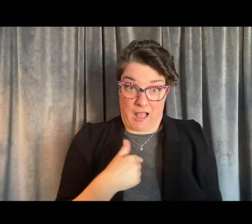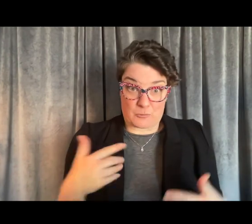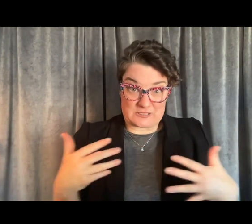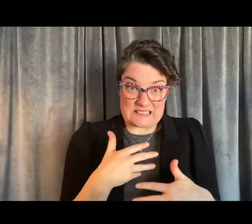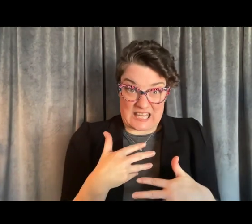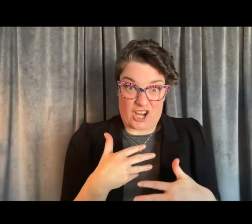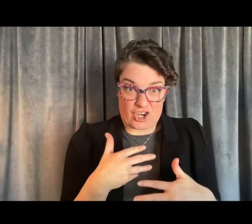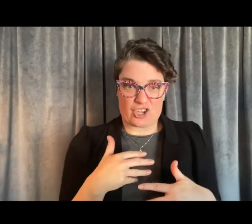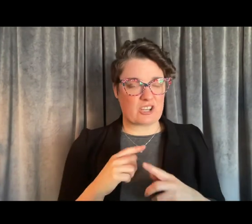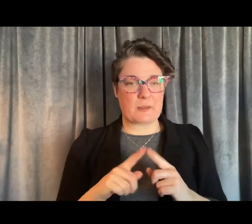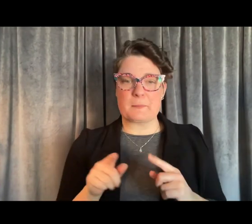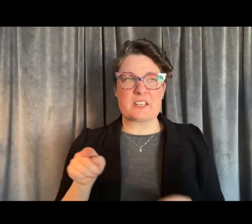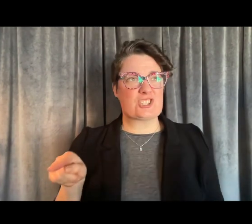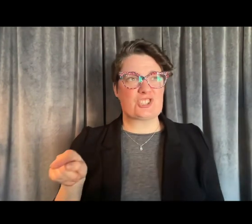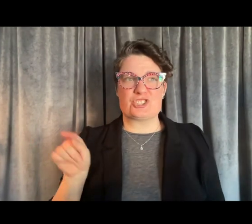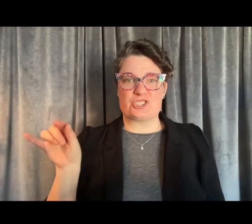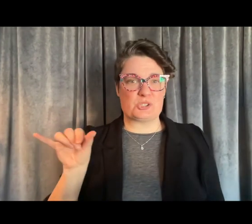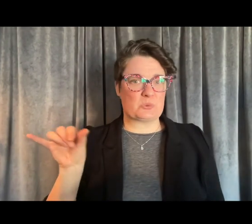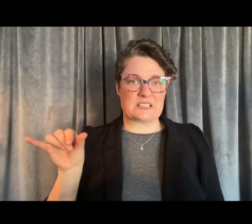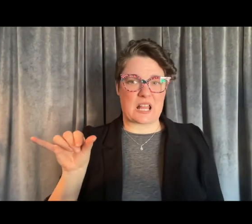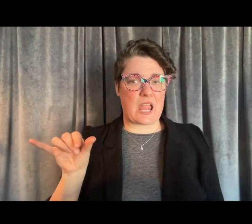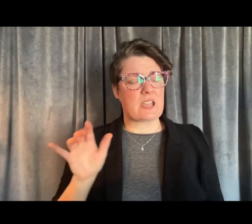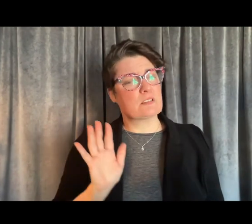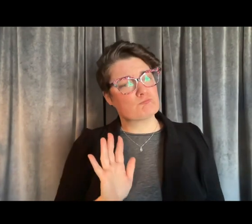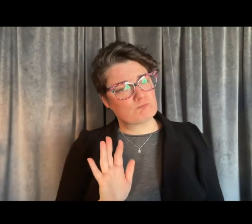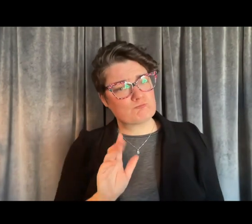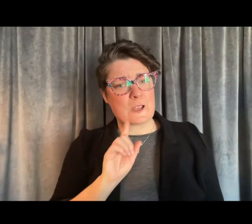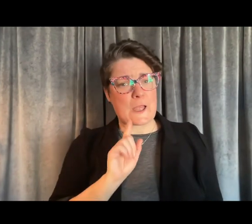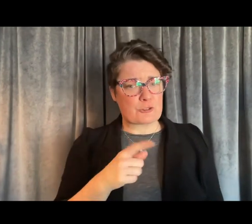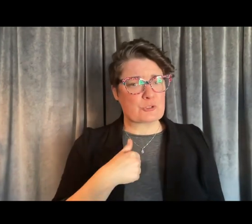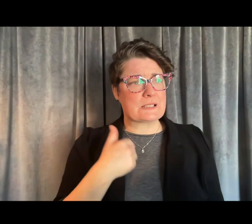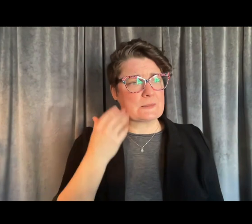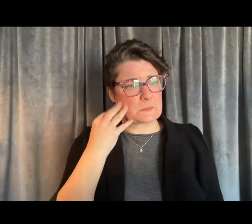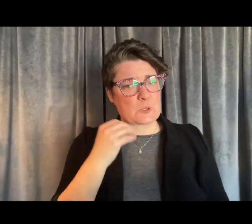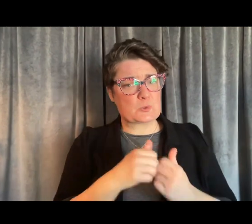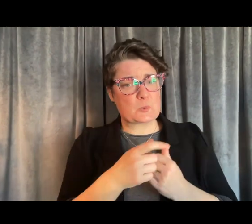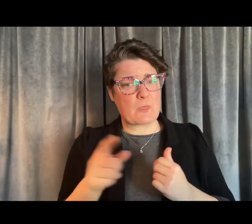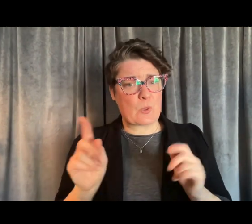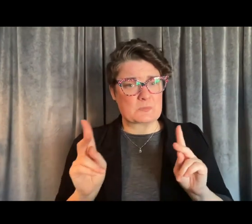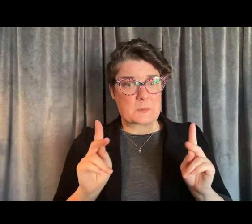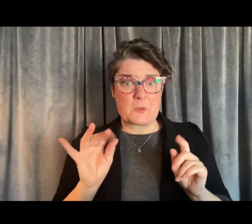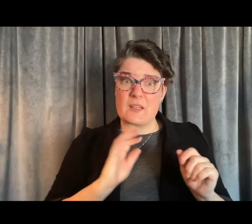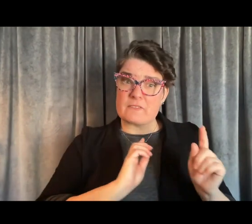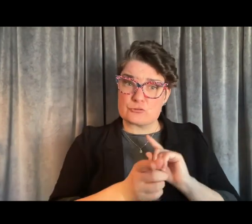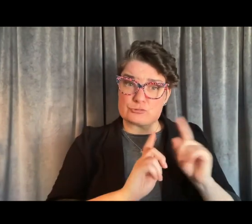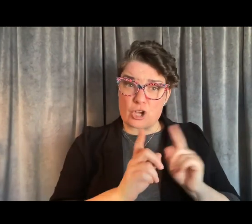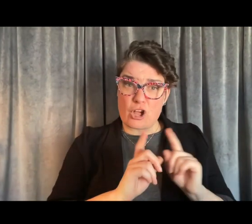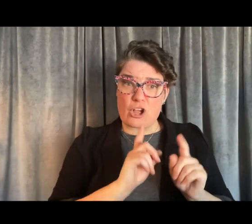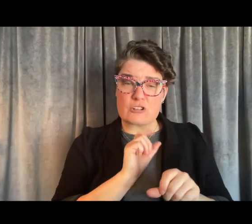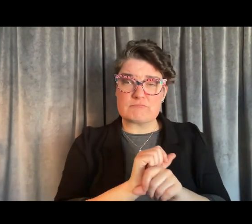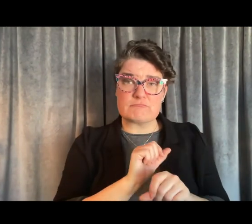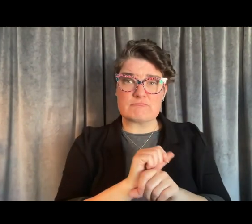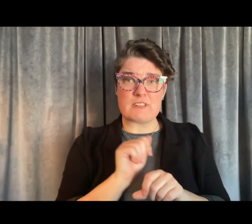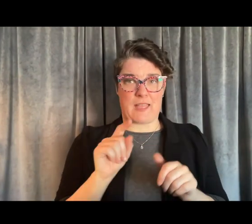Rebekah: And I was scared, but she was like, actually I've had the experience with some of those people, when I start talking to them